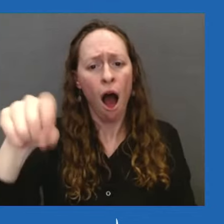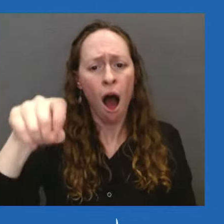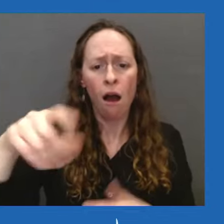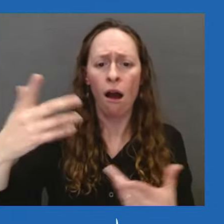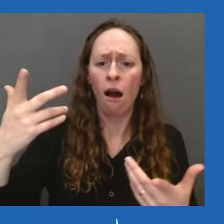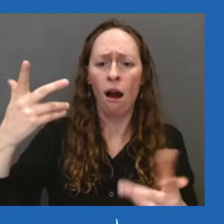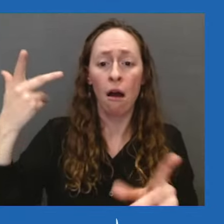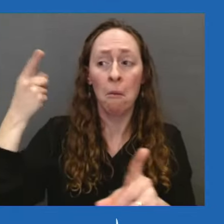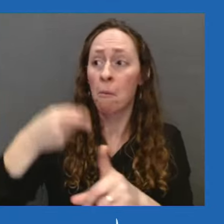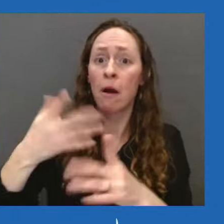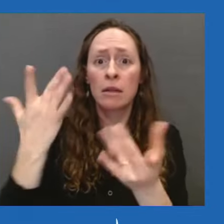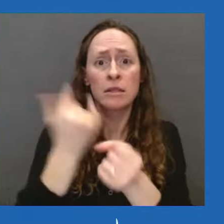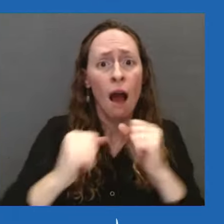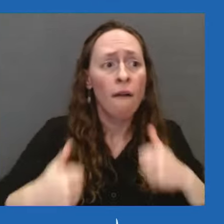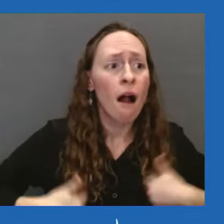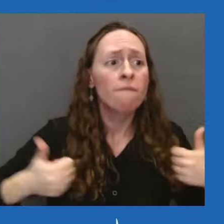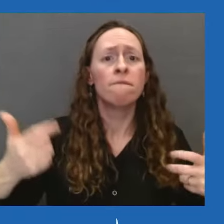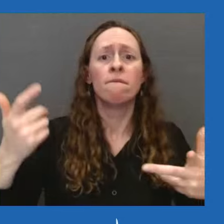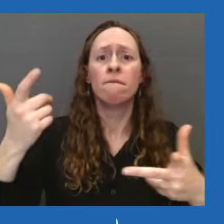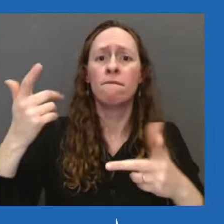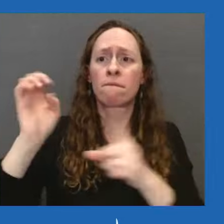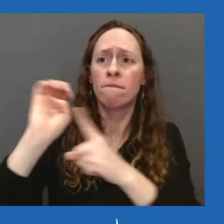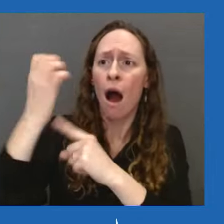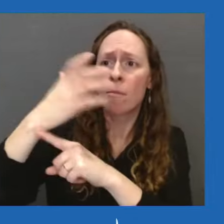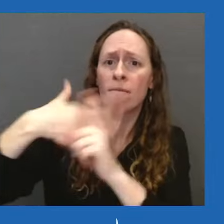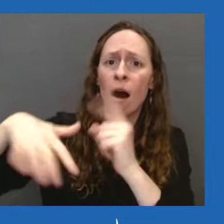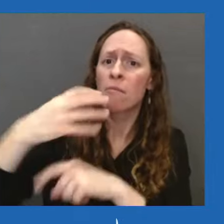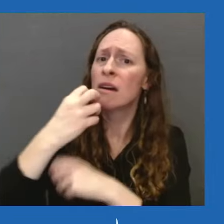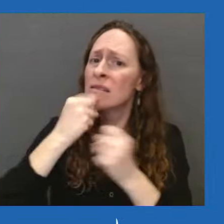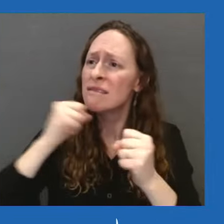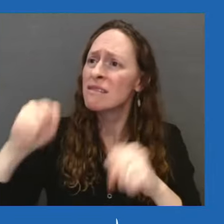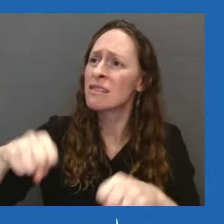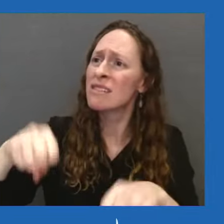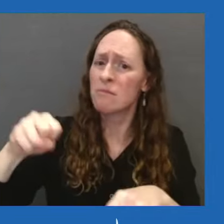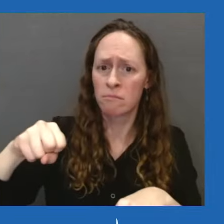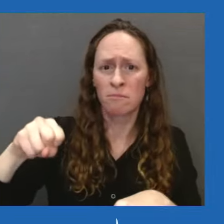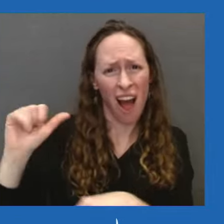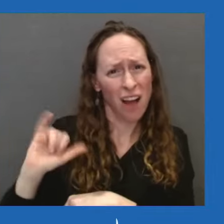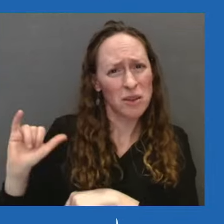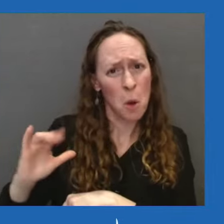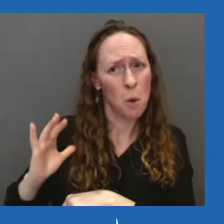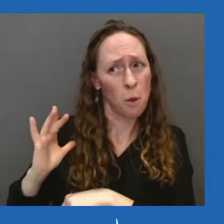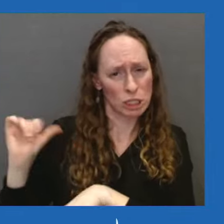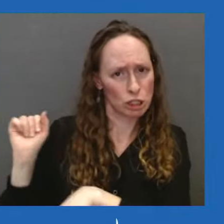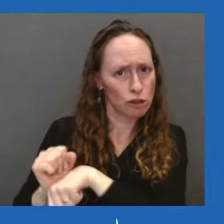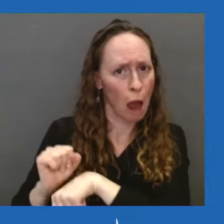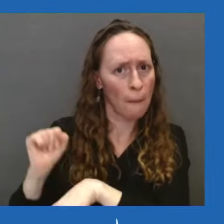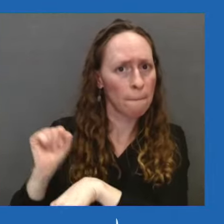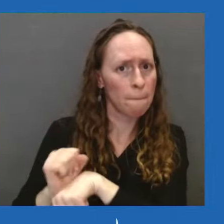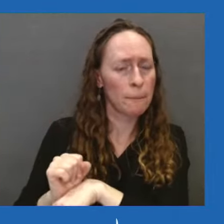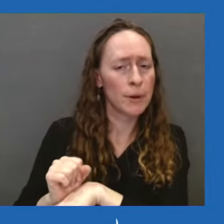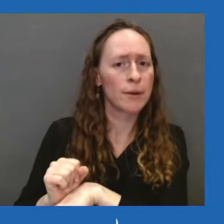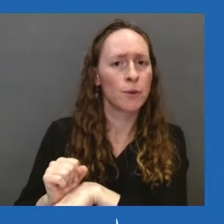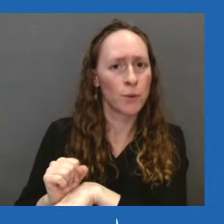I signed a historic law -- the most significant investment combatting the existential threat of climate change ever anywhere in the world.